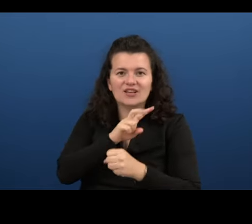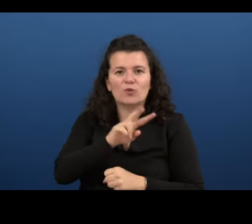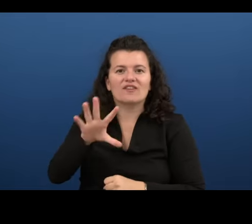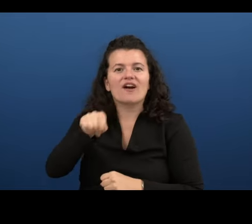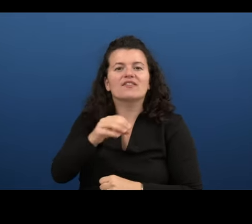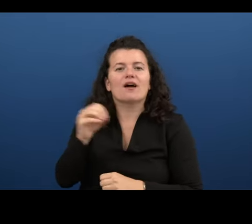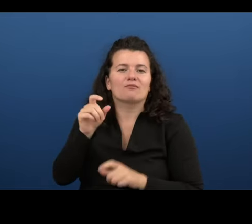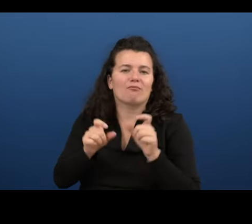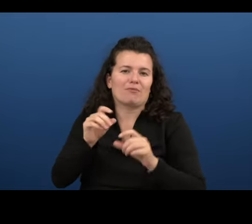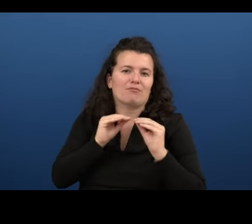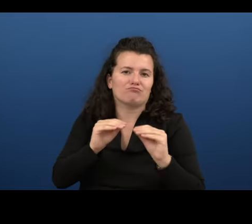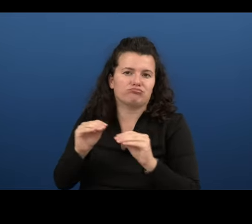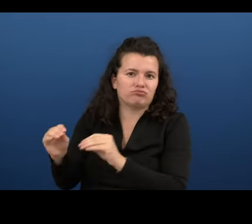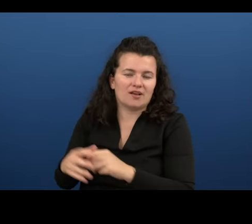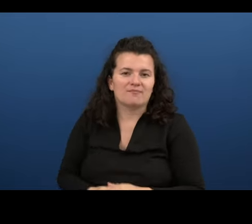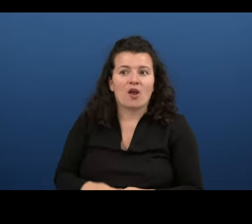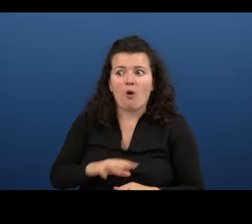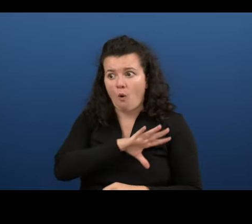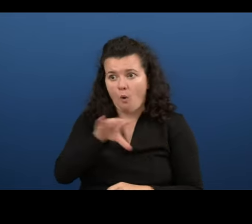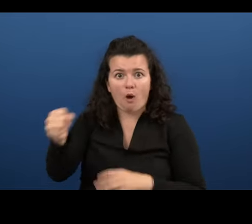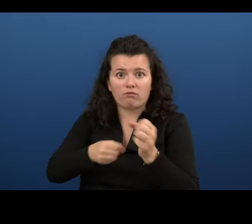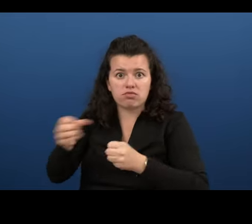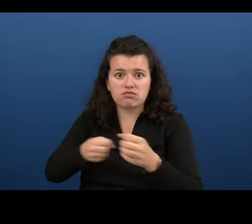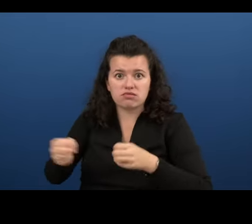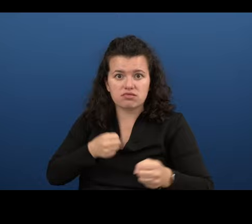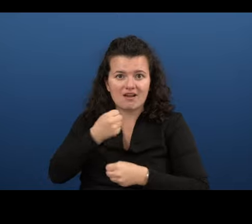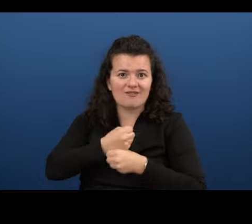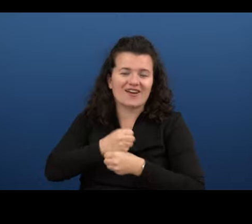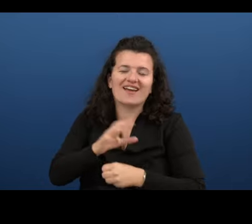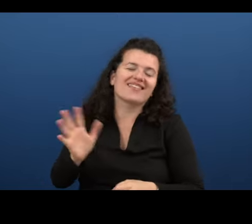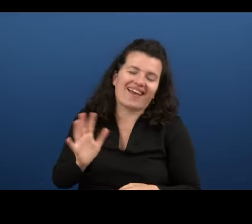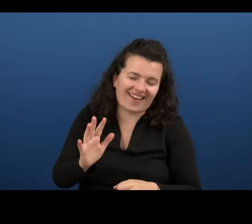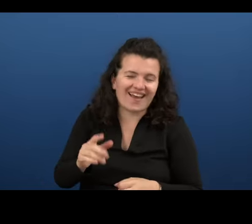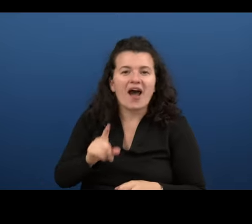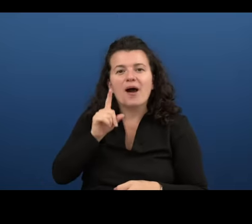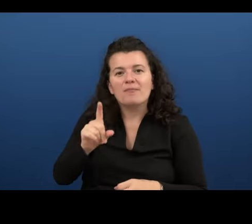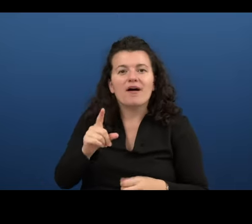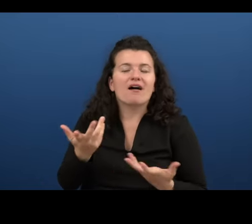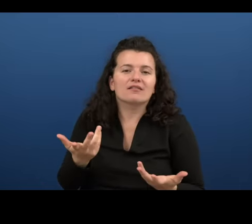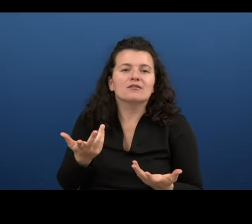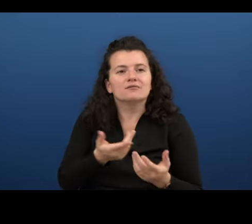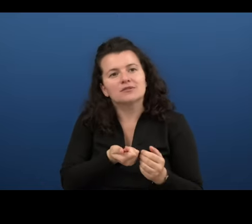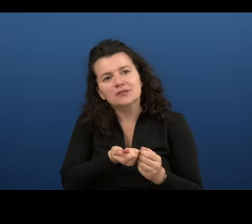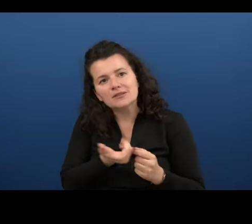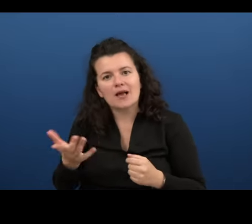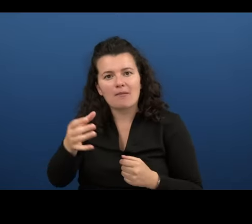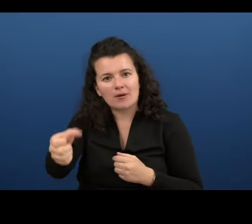14:28:44 and the talent pool of qualified people with disabilities across the piece.